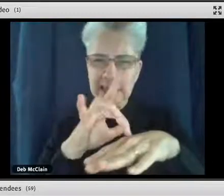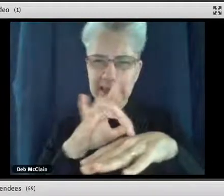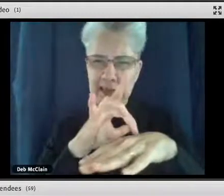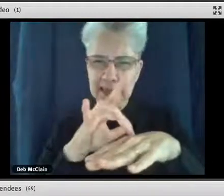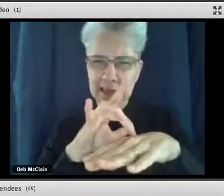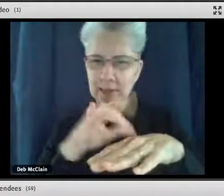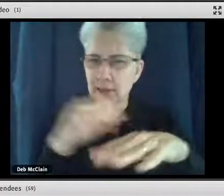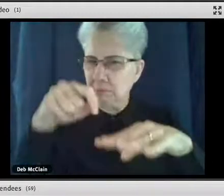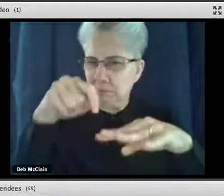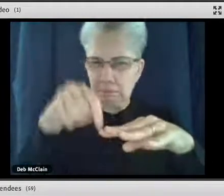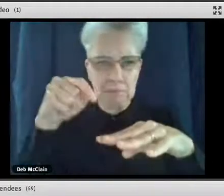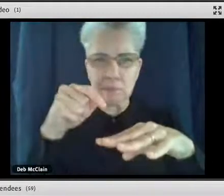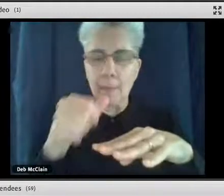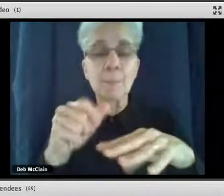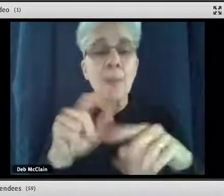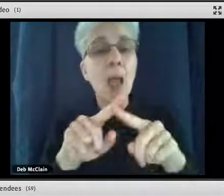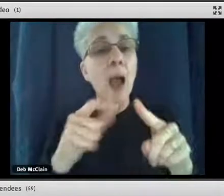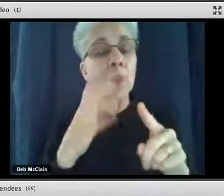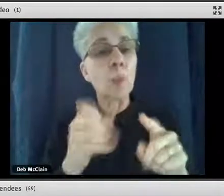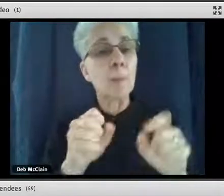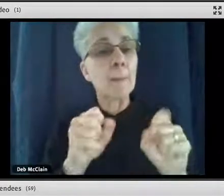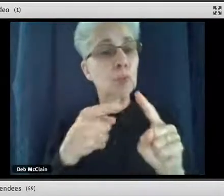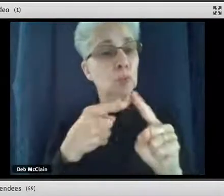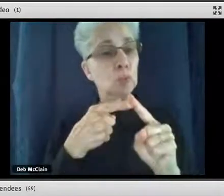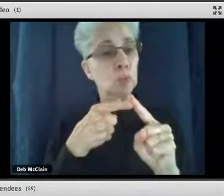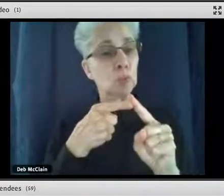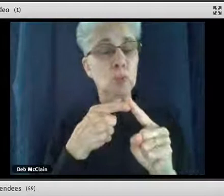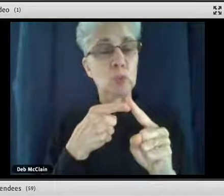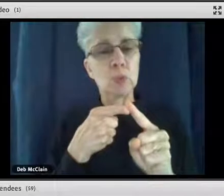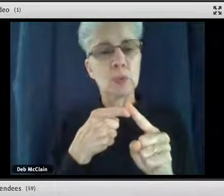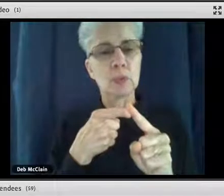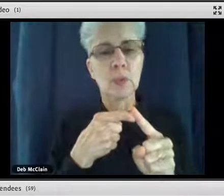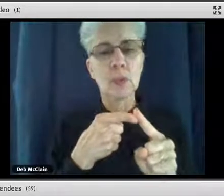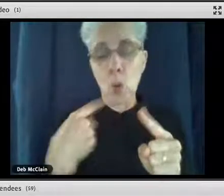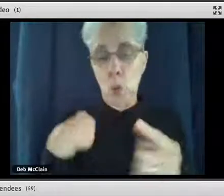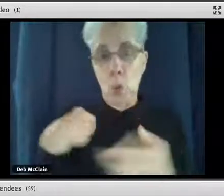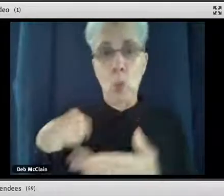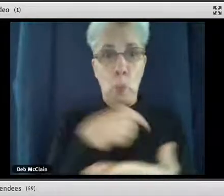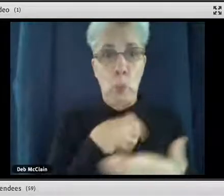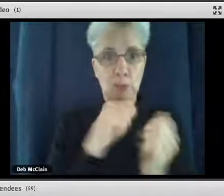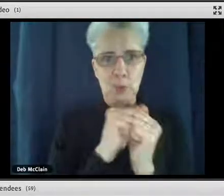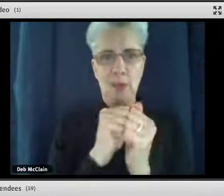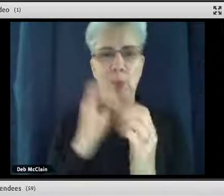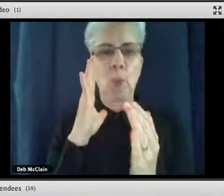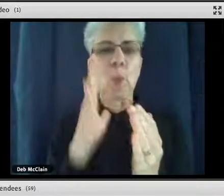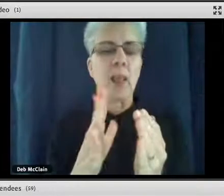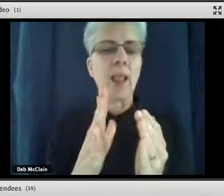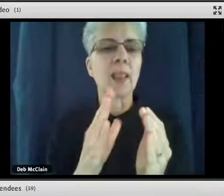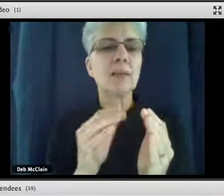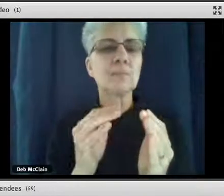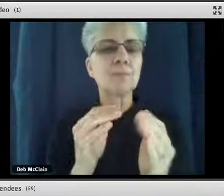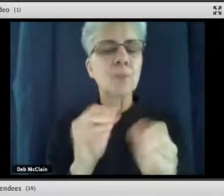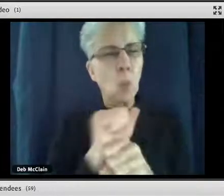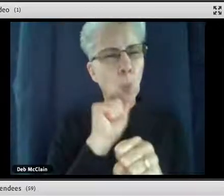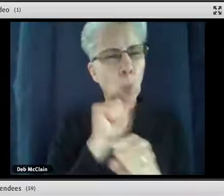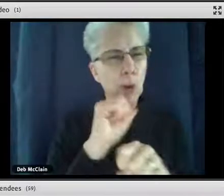So I'm going to -- we, not me -- but we together are going to work on constructing